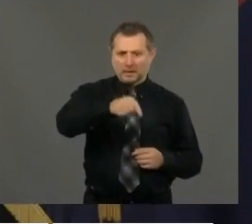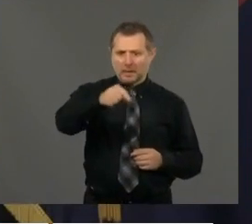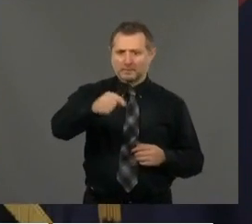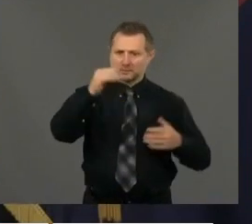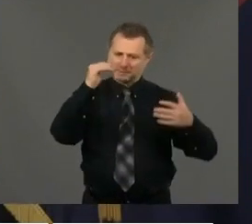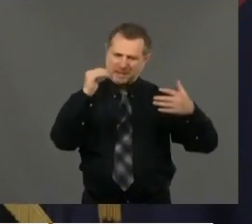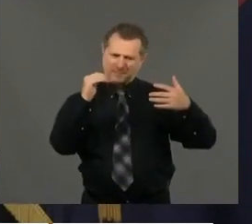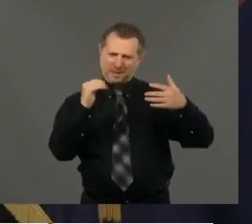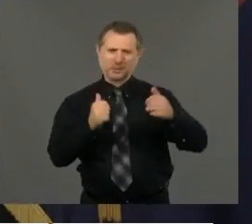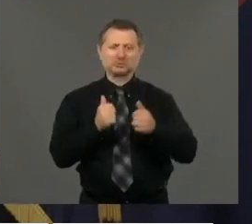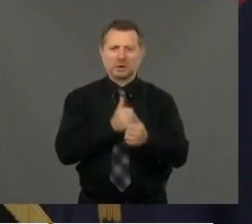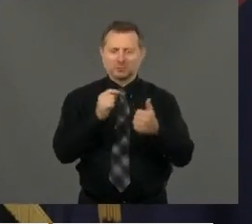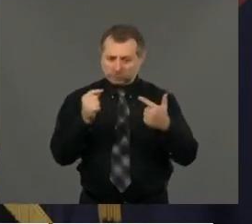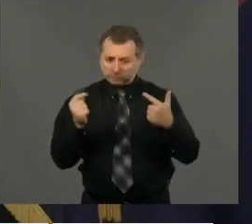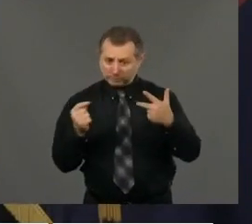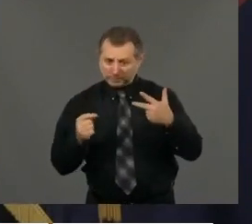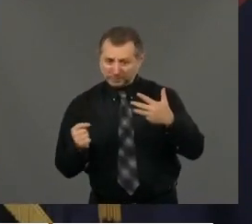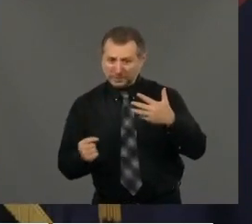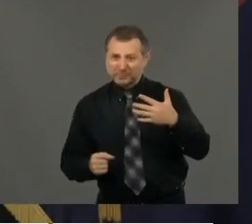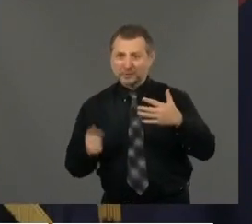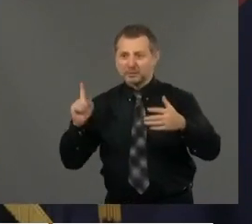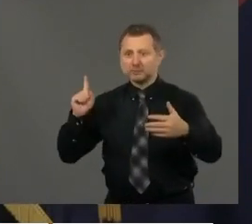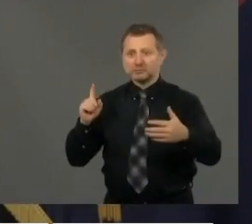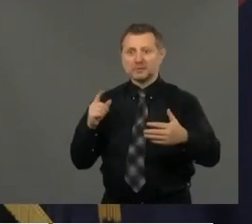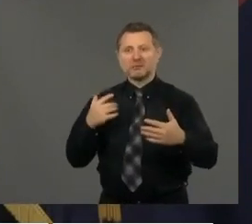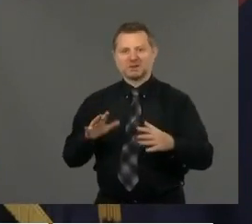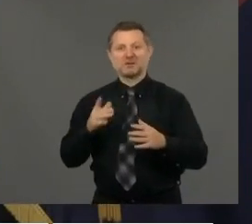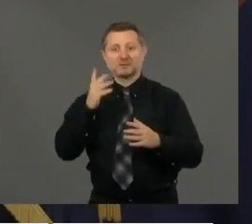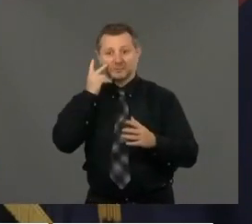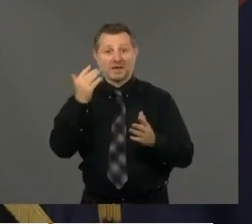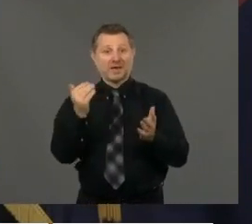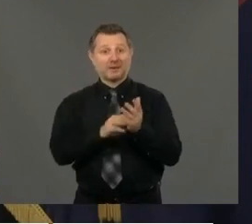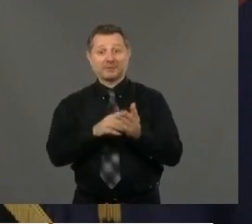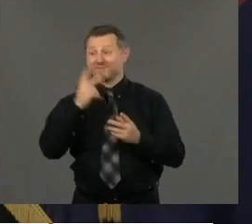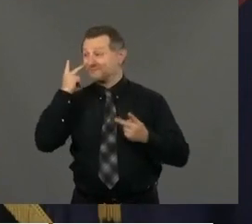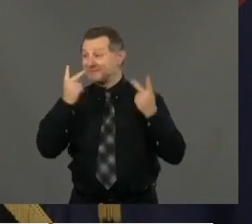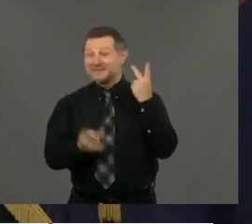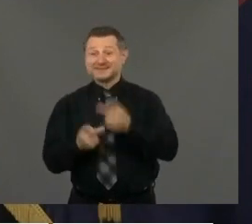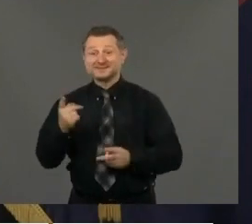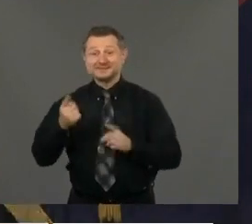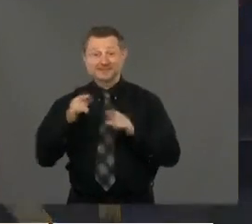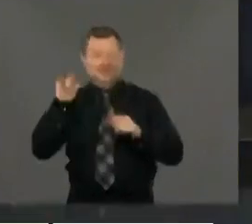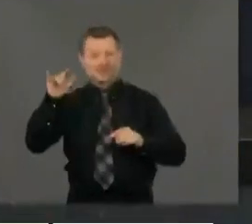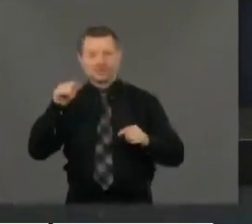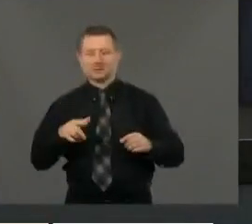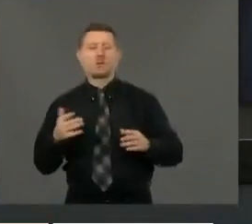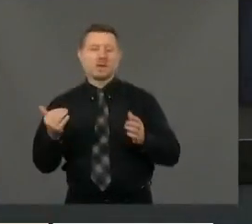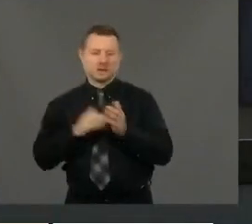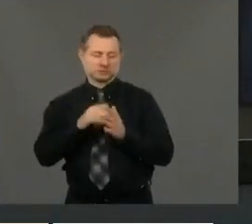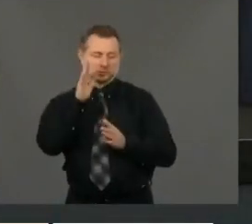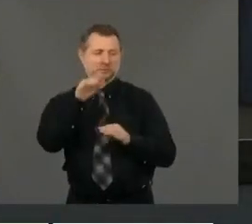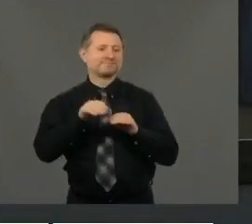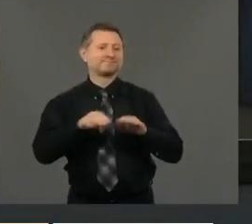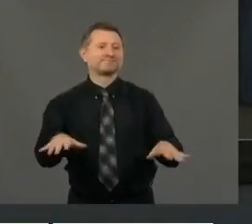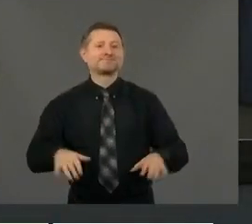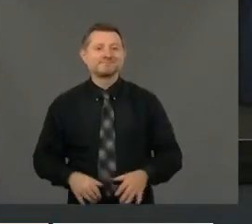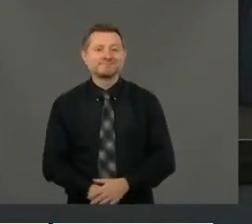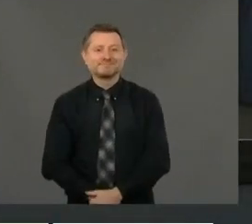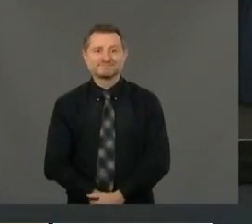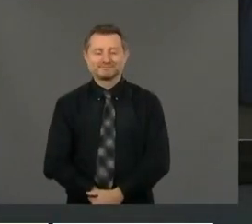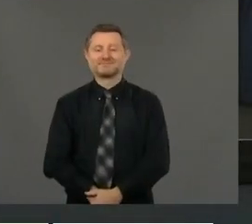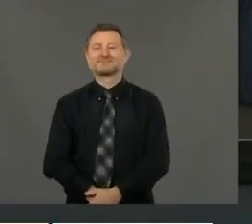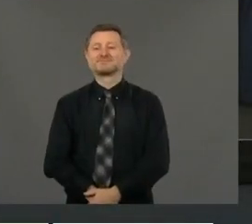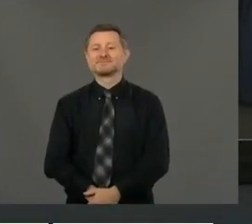DRIVER, WHO DID SHE SHAKE HANDS